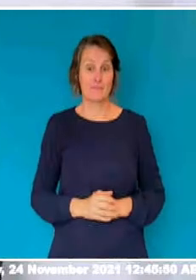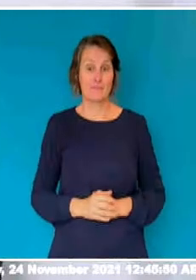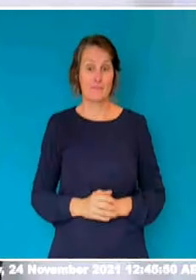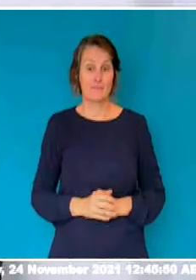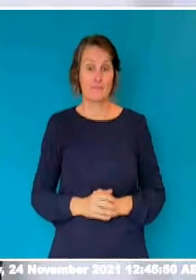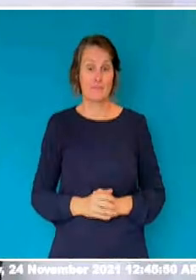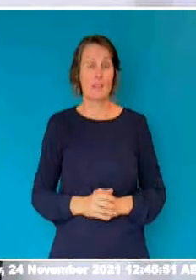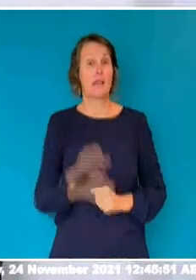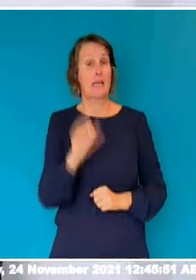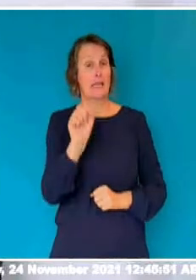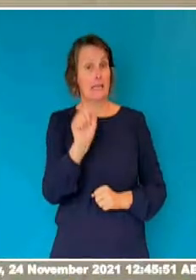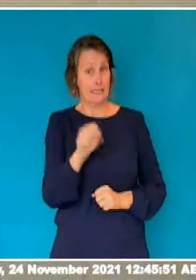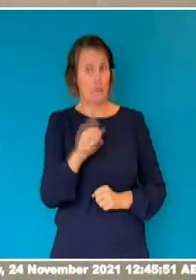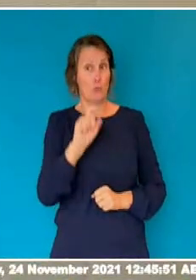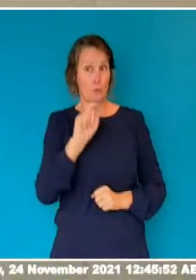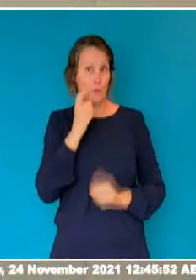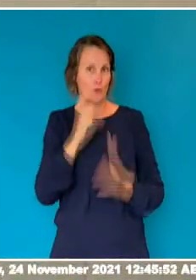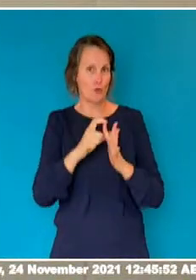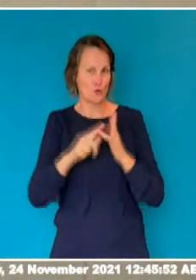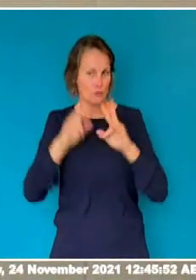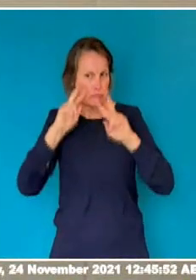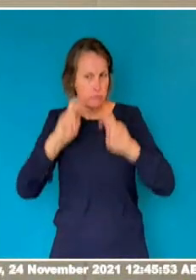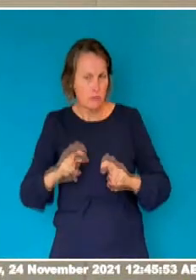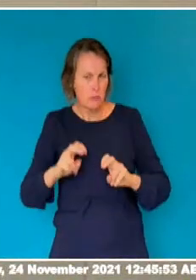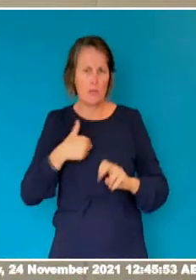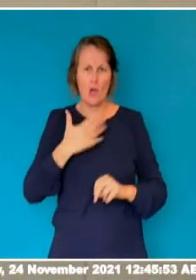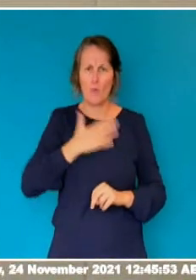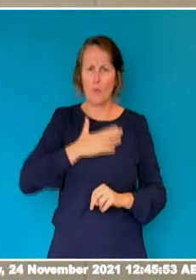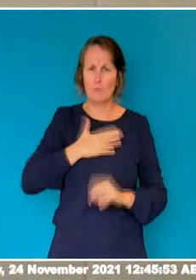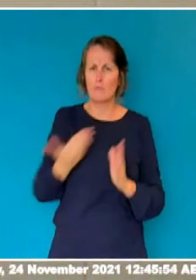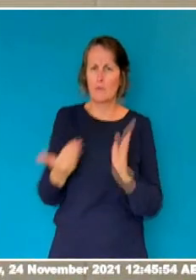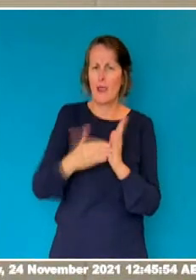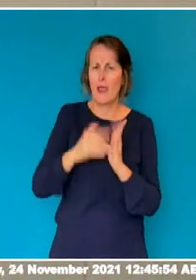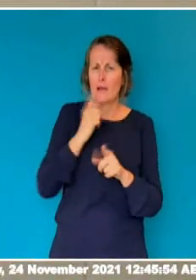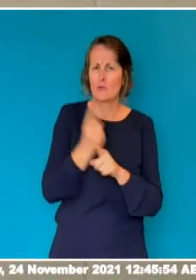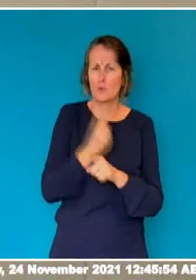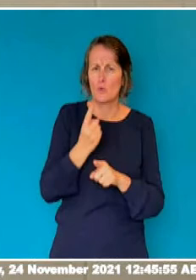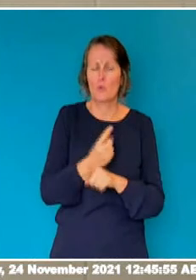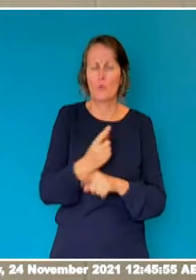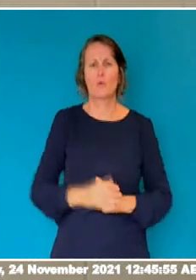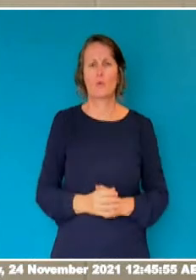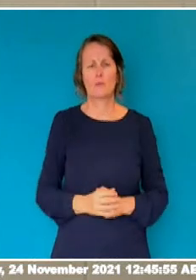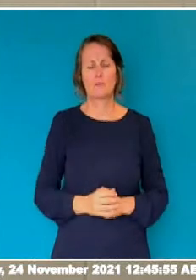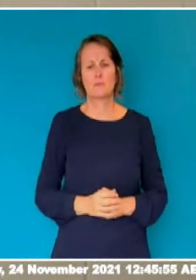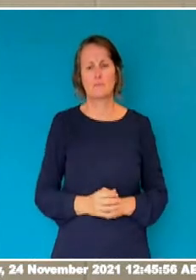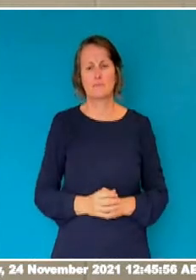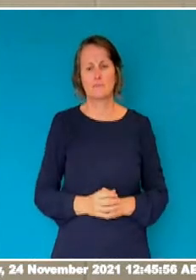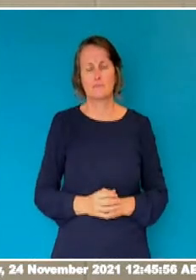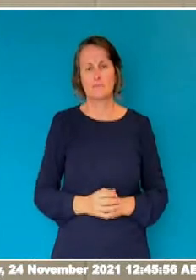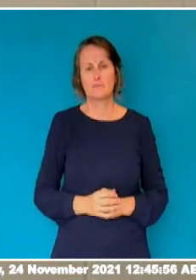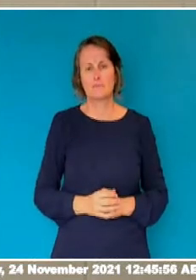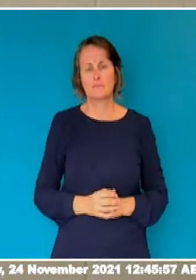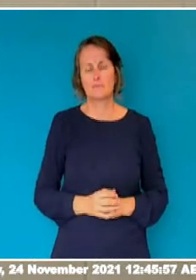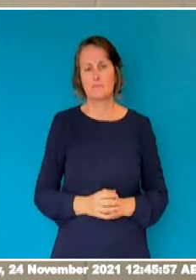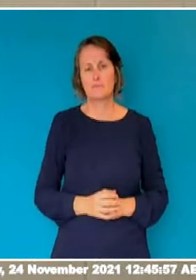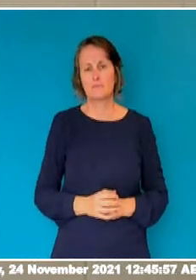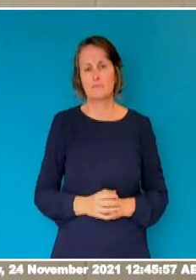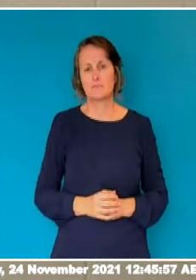We will do that. If I could say further, in terms of the consideration